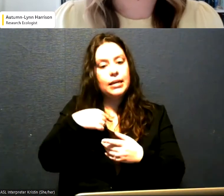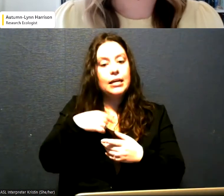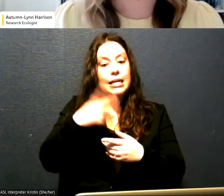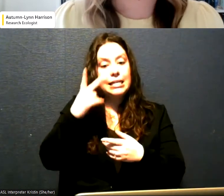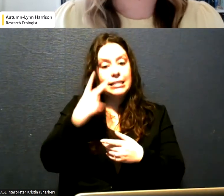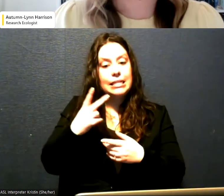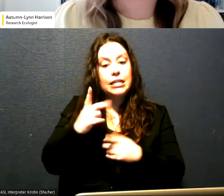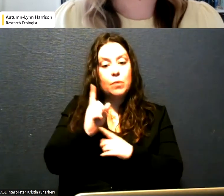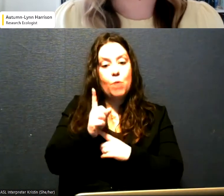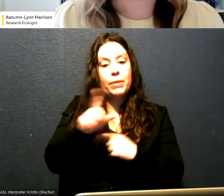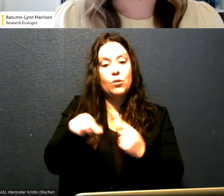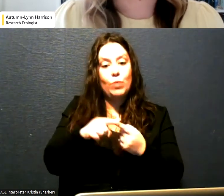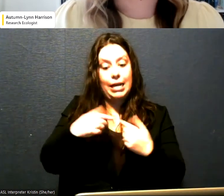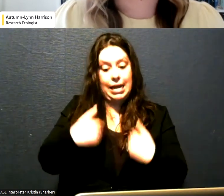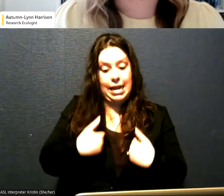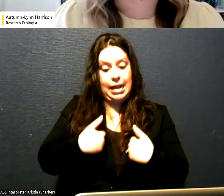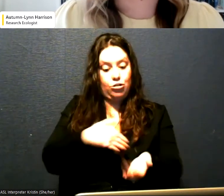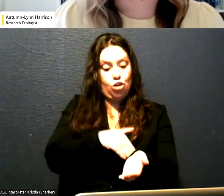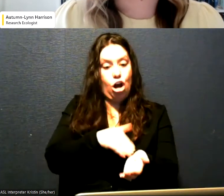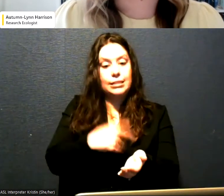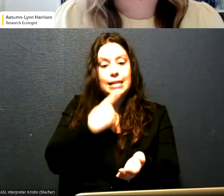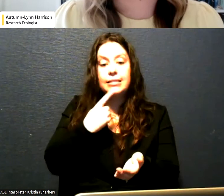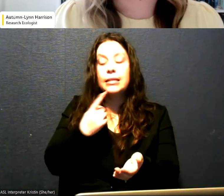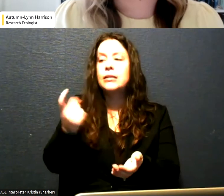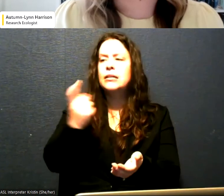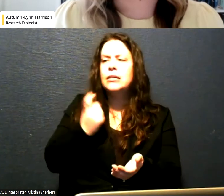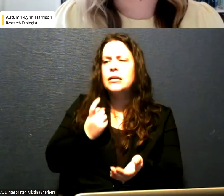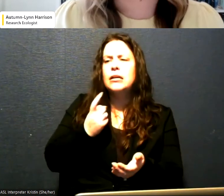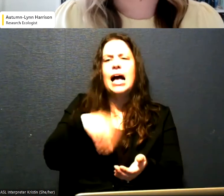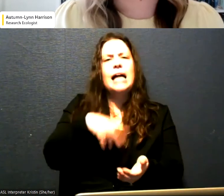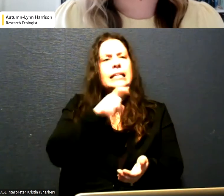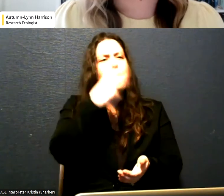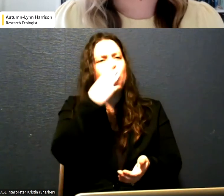we need blood on Kia. Can we get it?" Like, "yep no problem," and she comes right up and she's, any,